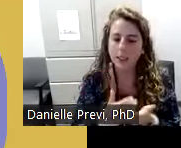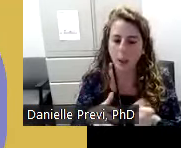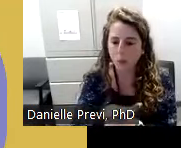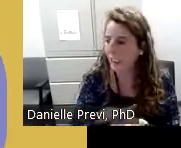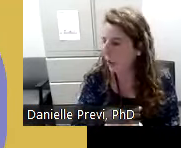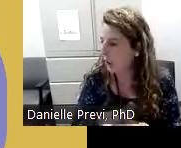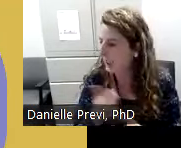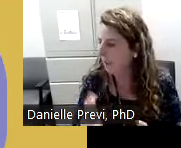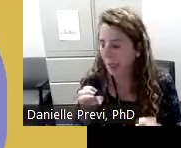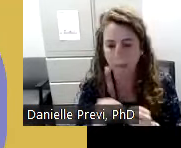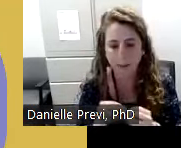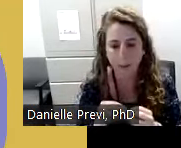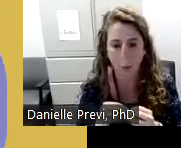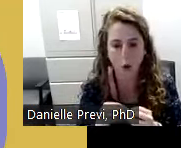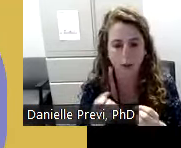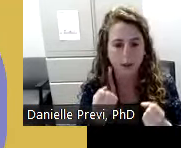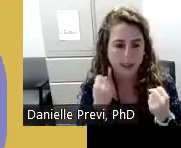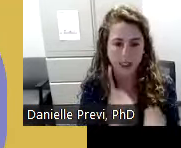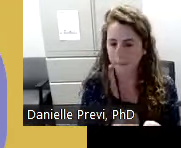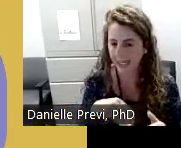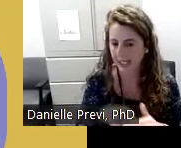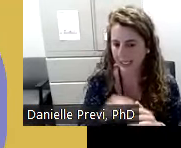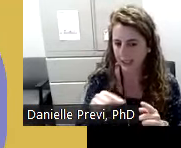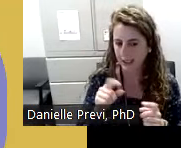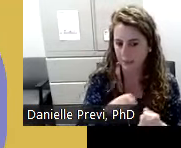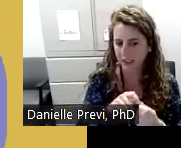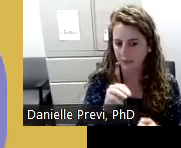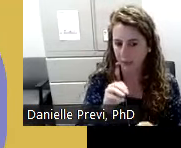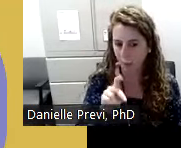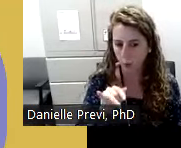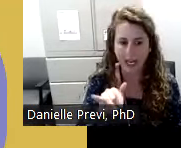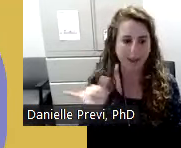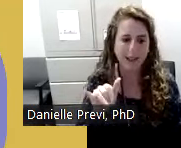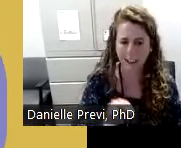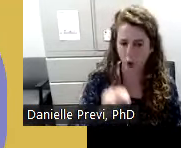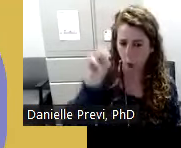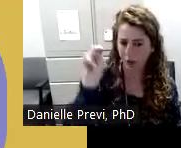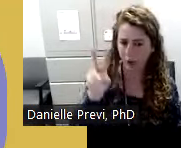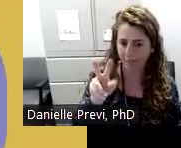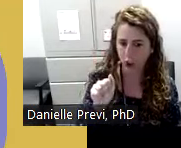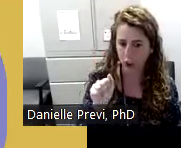a need for them to do. And then within certain regions of the country, there are some modalities